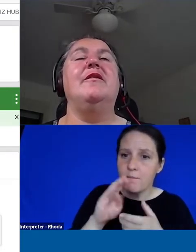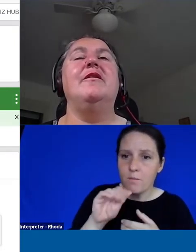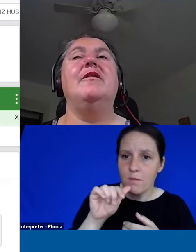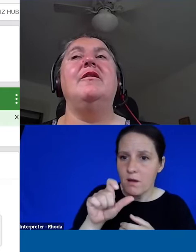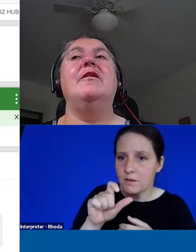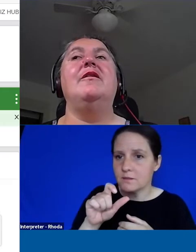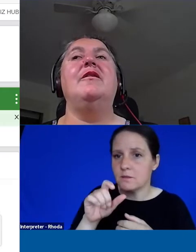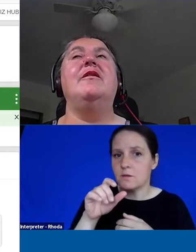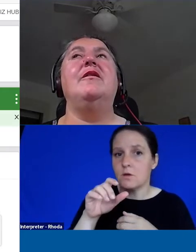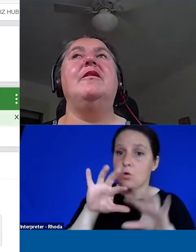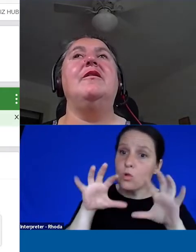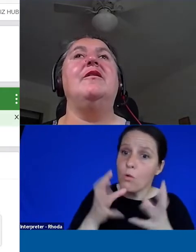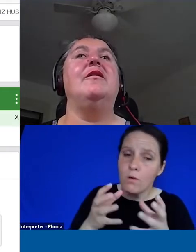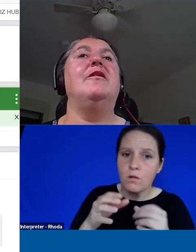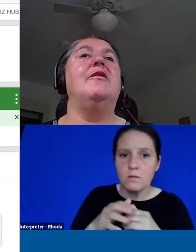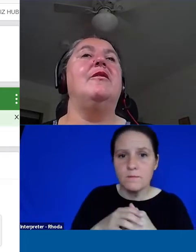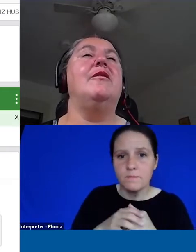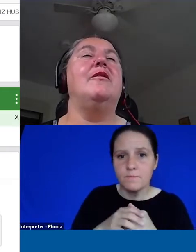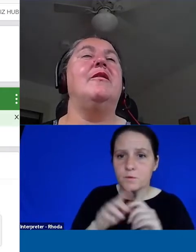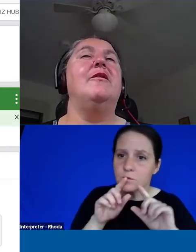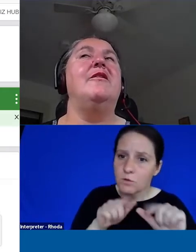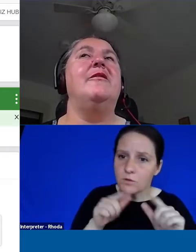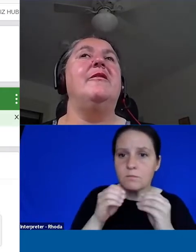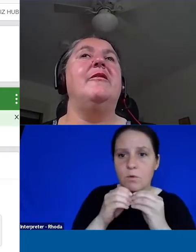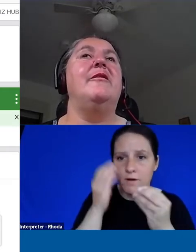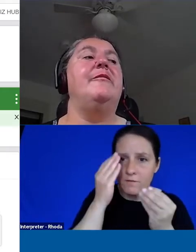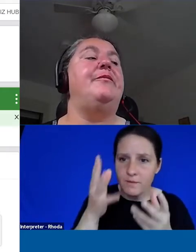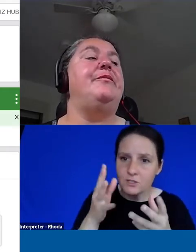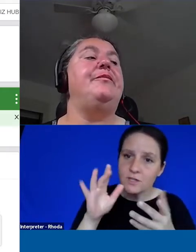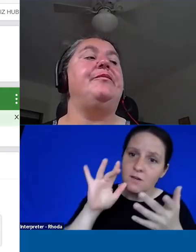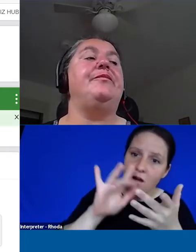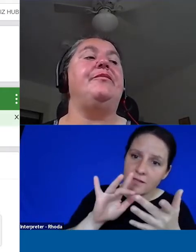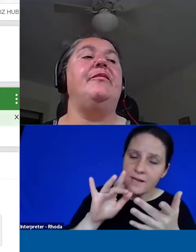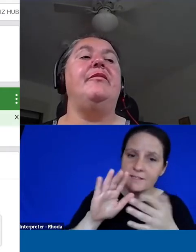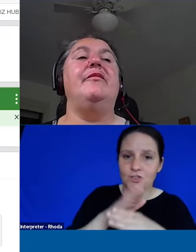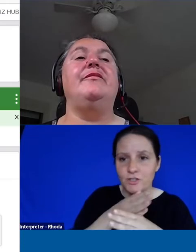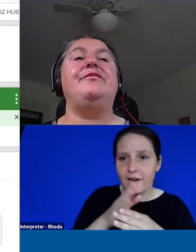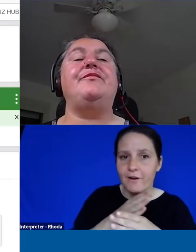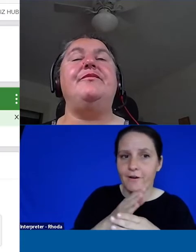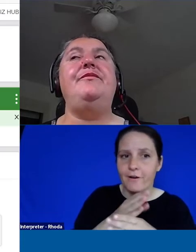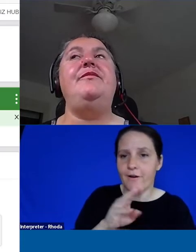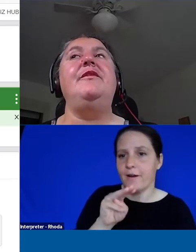Global, visited link, download results, more information, contact and share menu. To see results within this country,